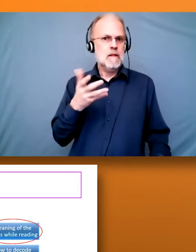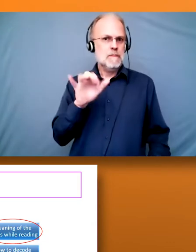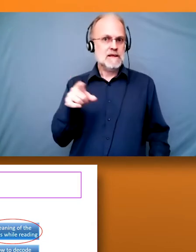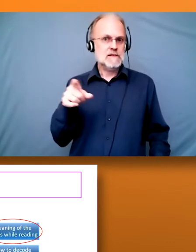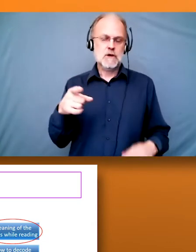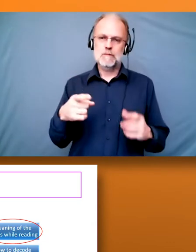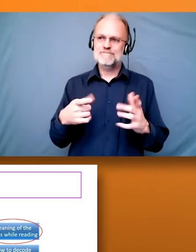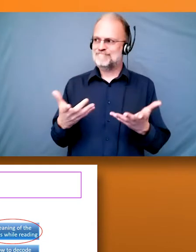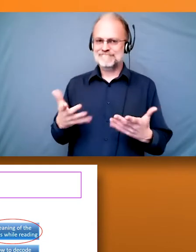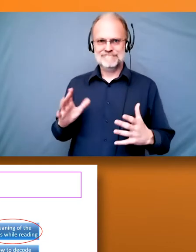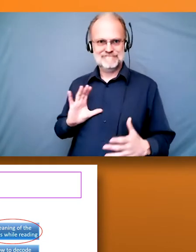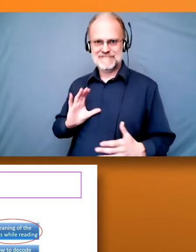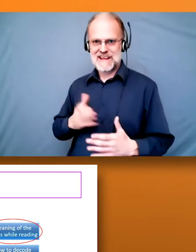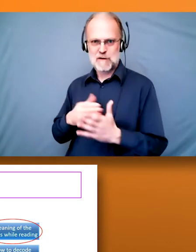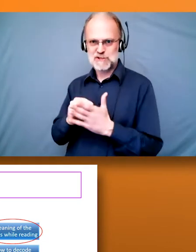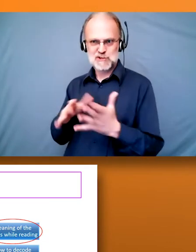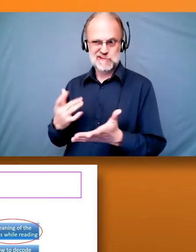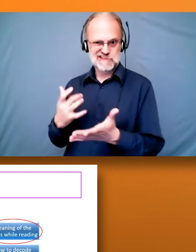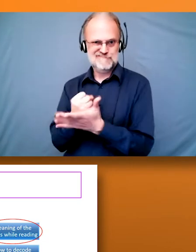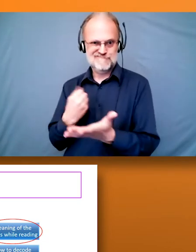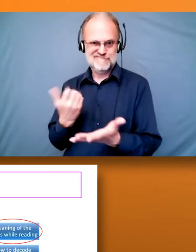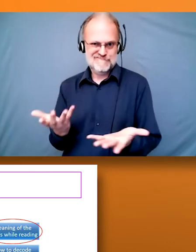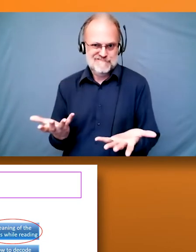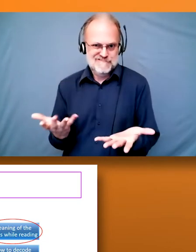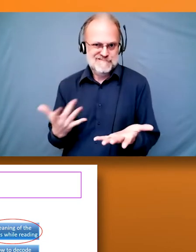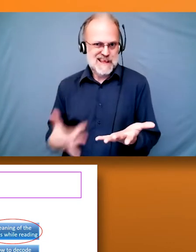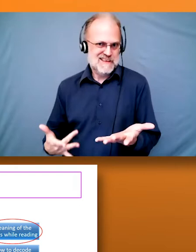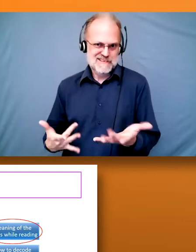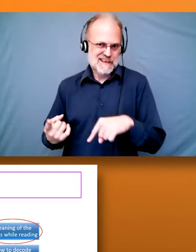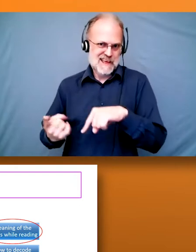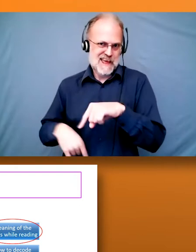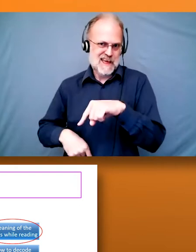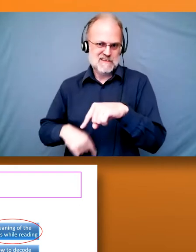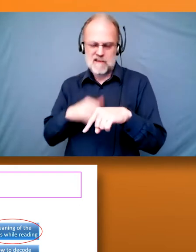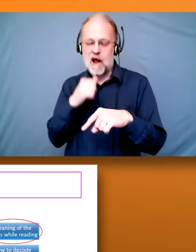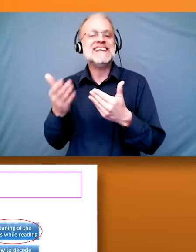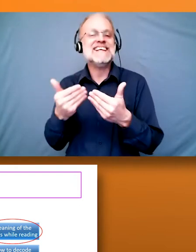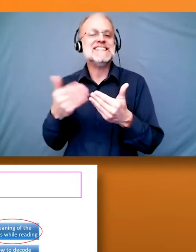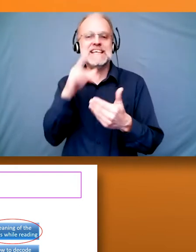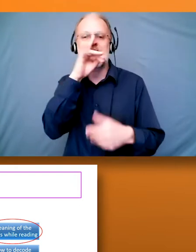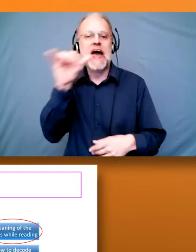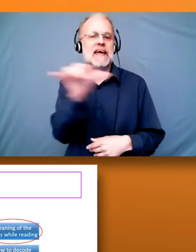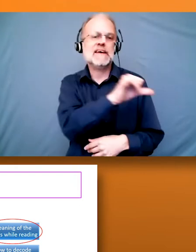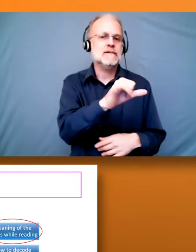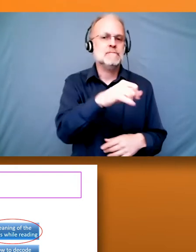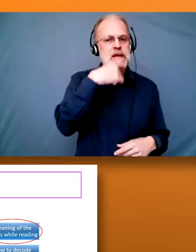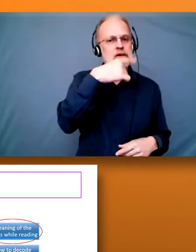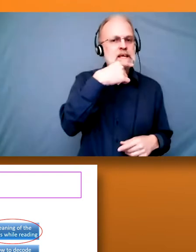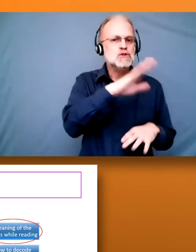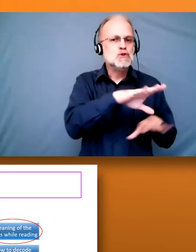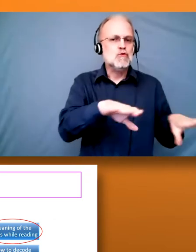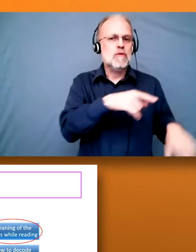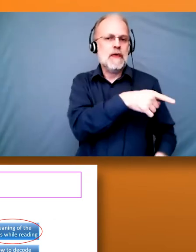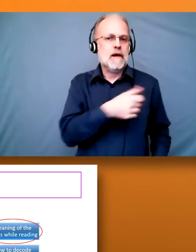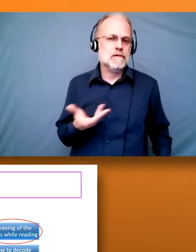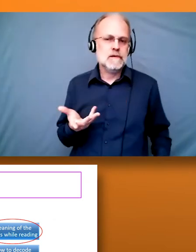so often something that our students can't take advantage of as easily as a typical hearing child,